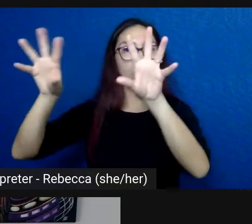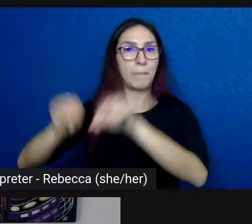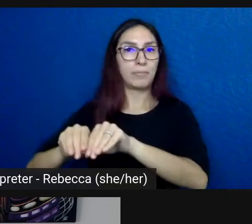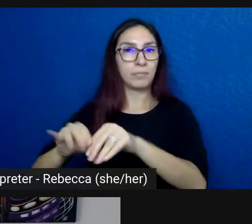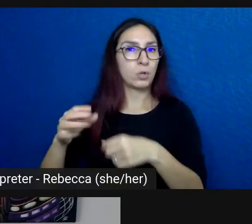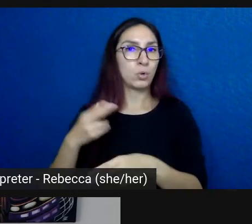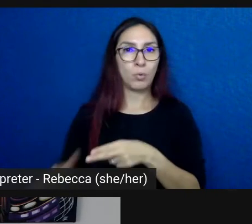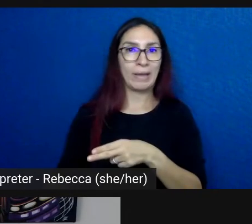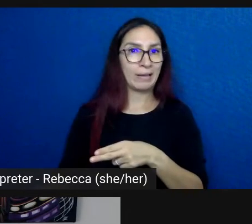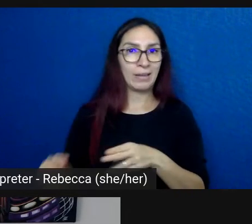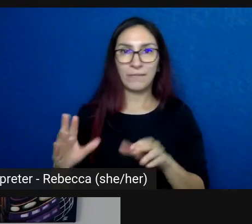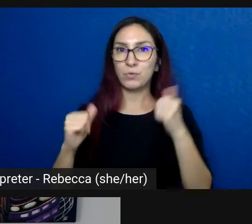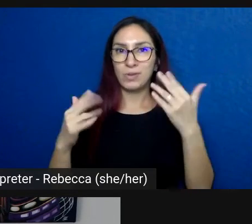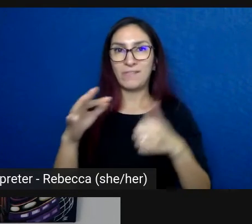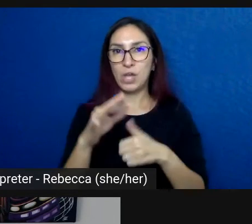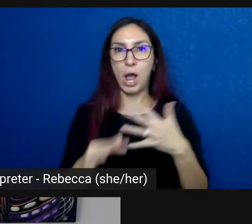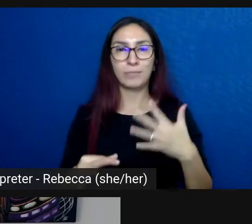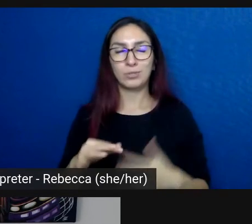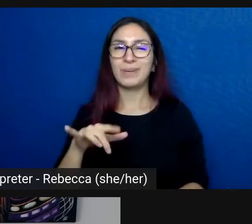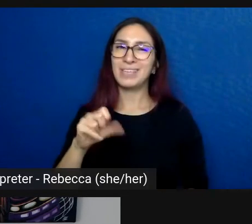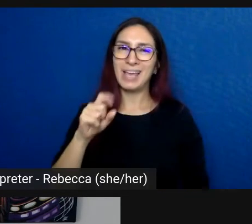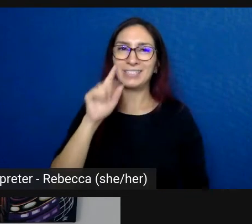Yes, that submit button would probably be key as well.